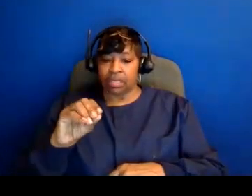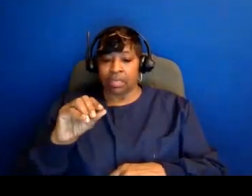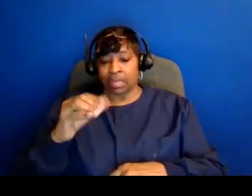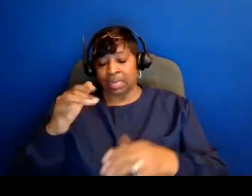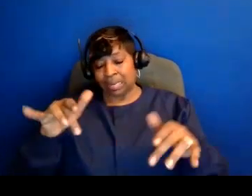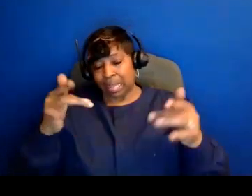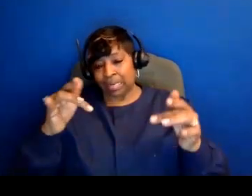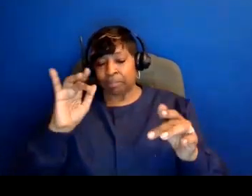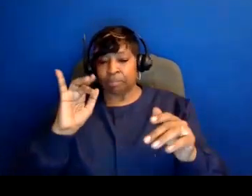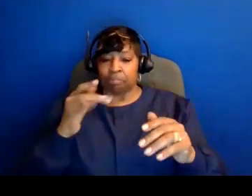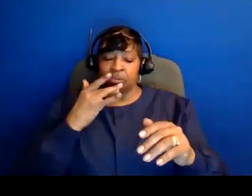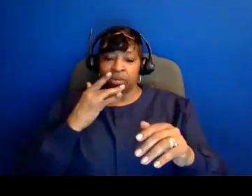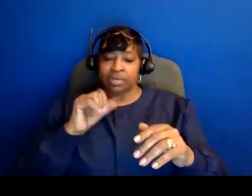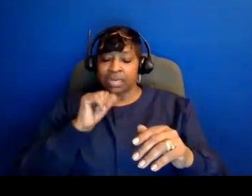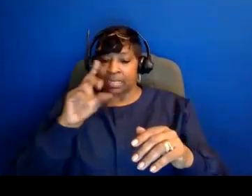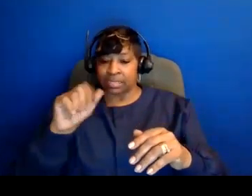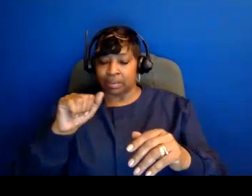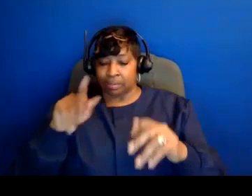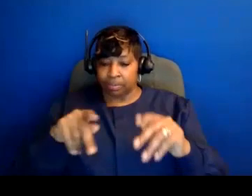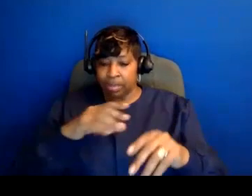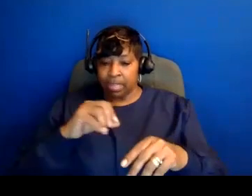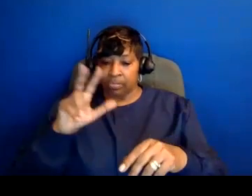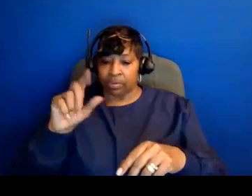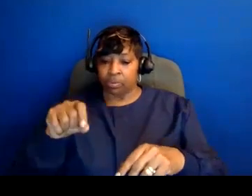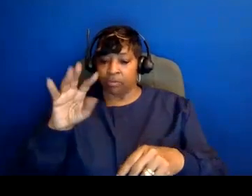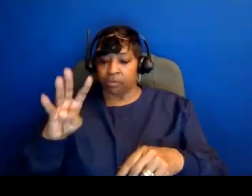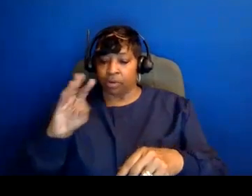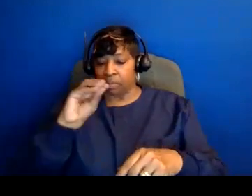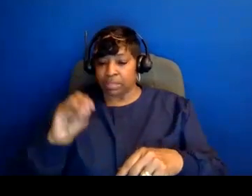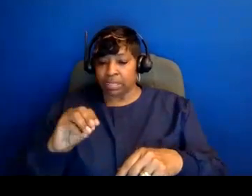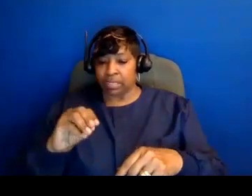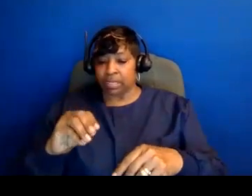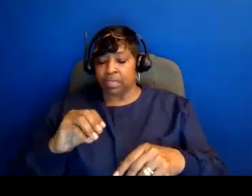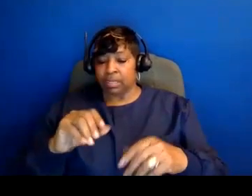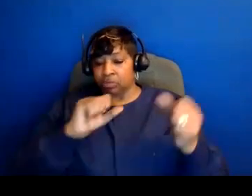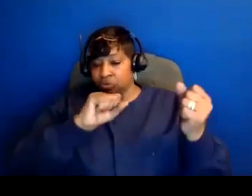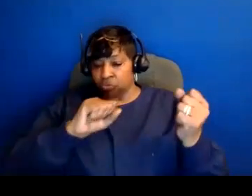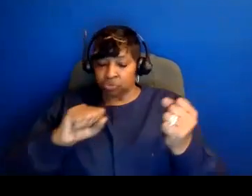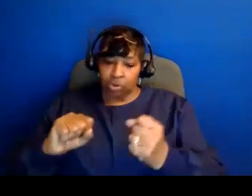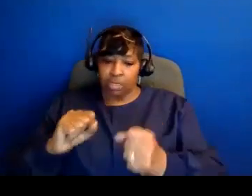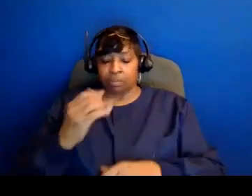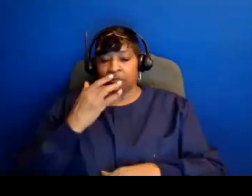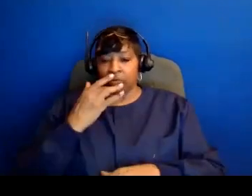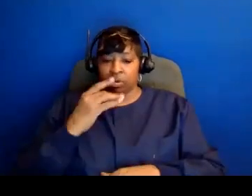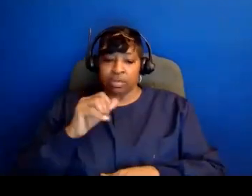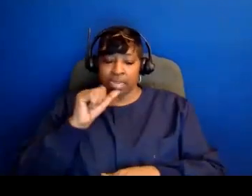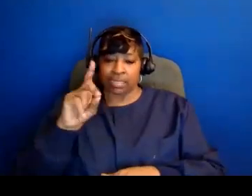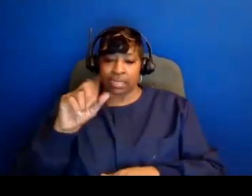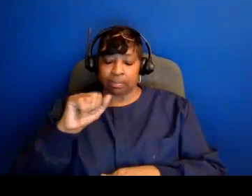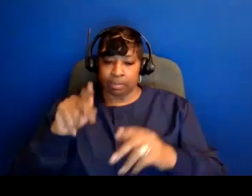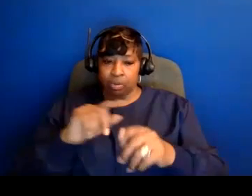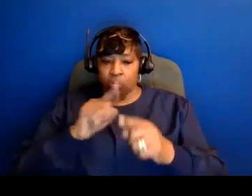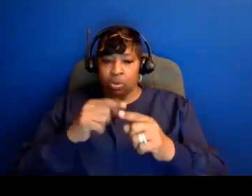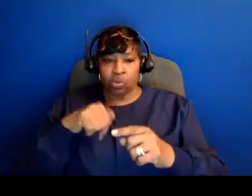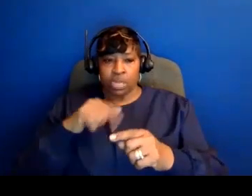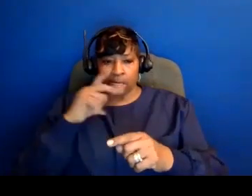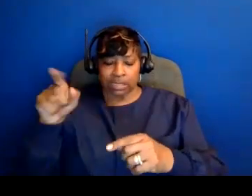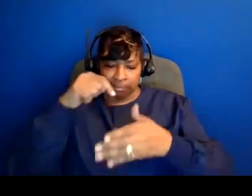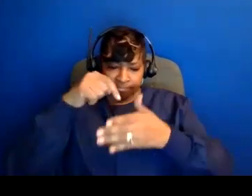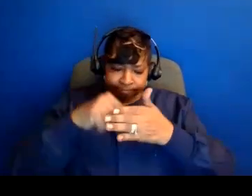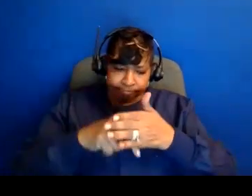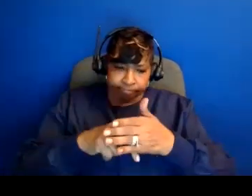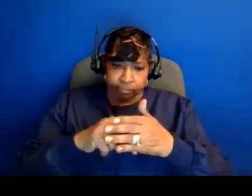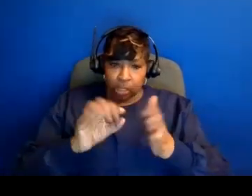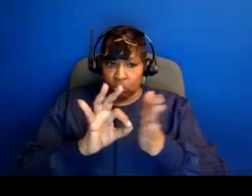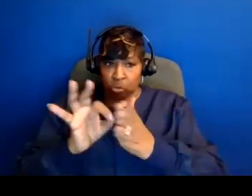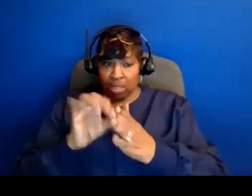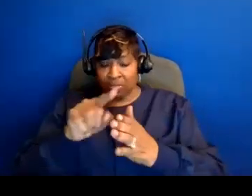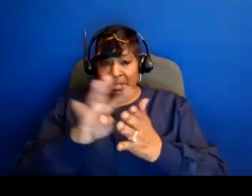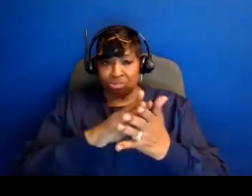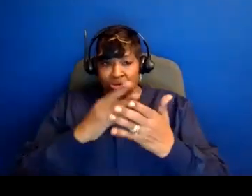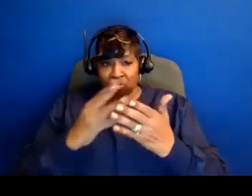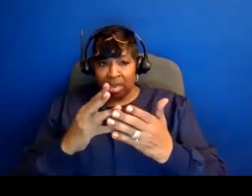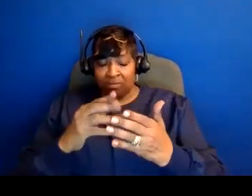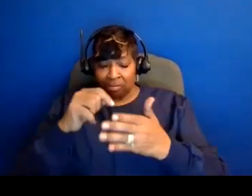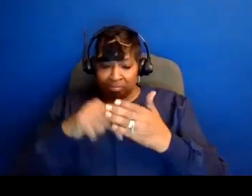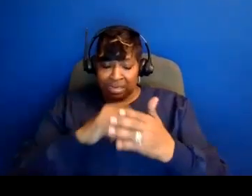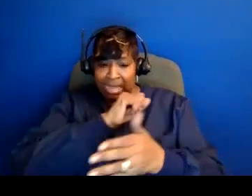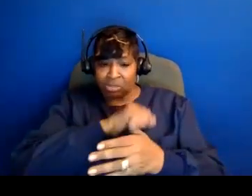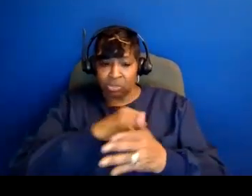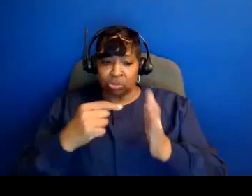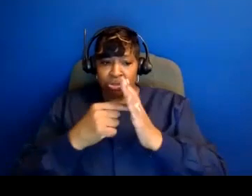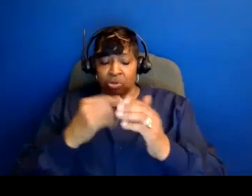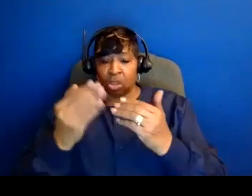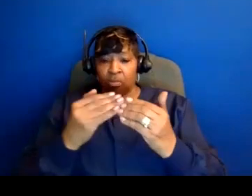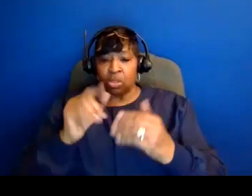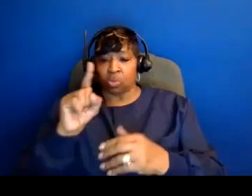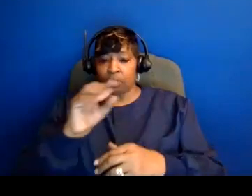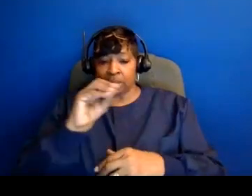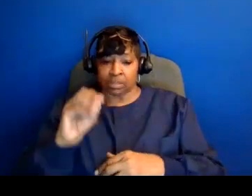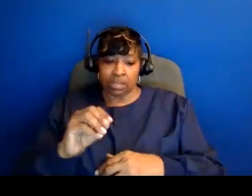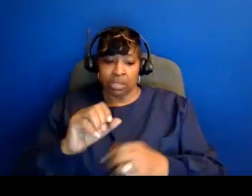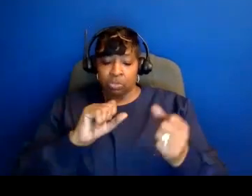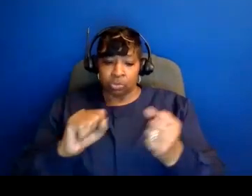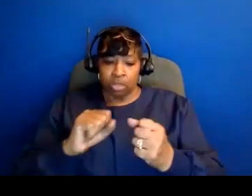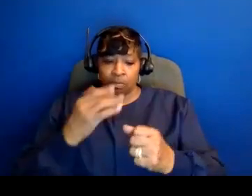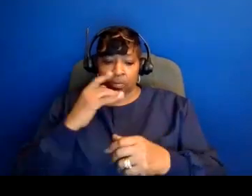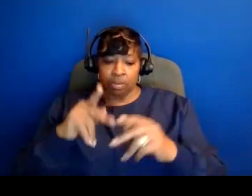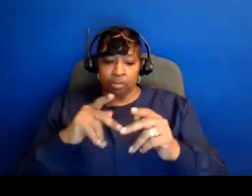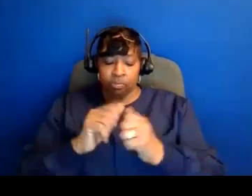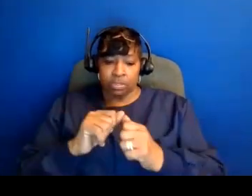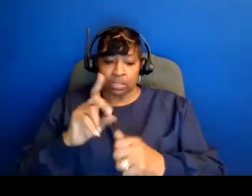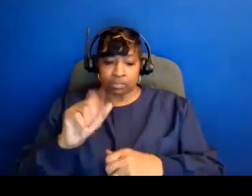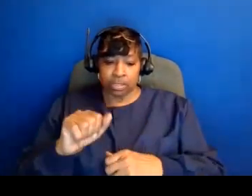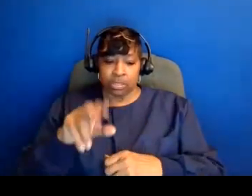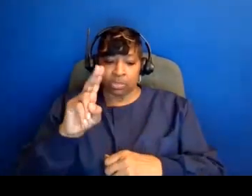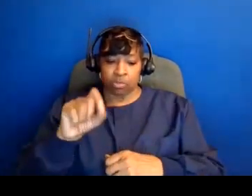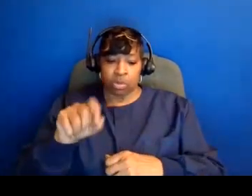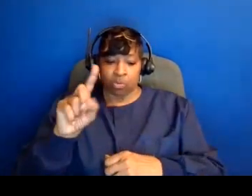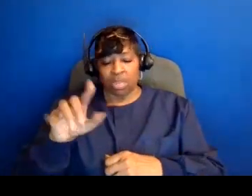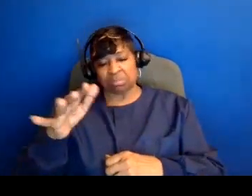lauravanpuymbrouck: 63.7% had no preference. So they knew how to answer explicitly, right? Almost 20% slightly preferred non-disabled people, 8.7% moderately preferred non-disabled people, and 3.4% strongly preferred non-disabled people.